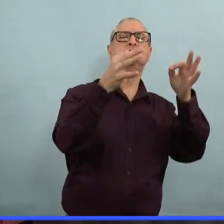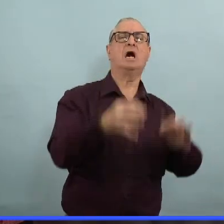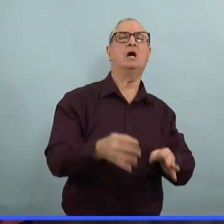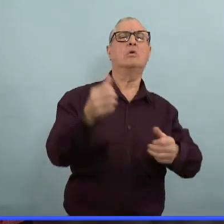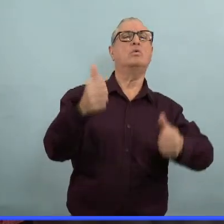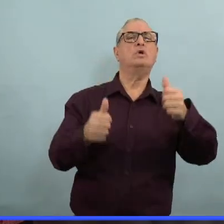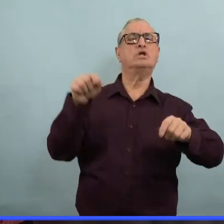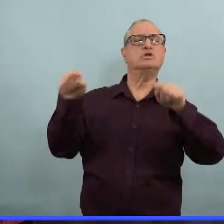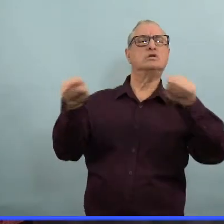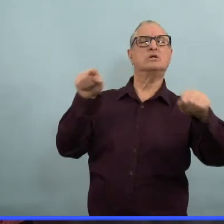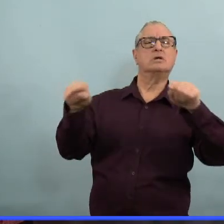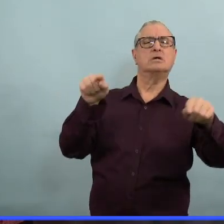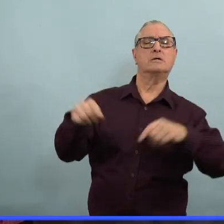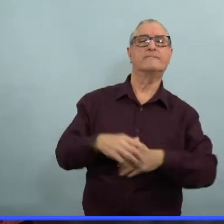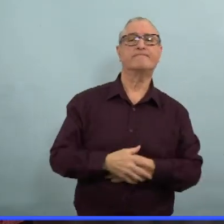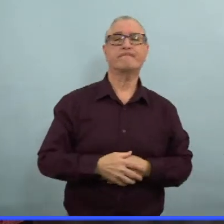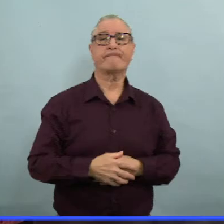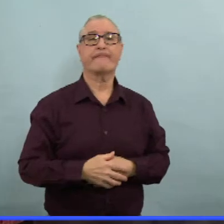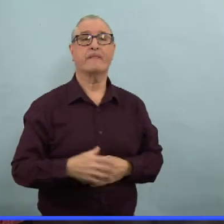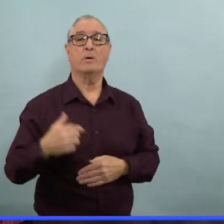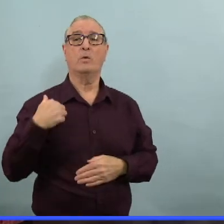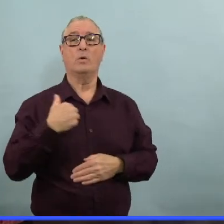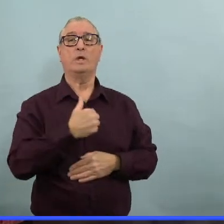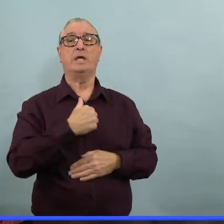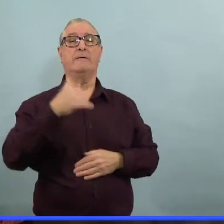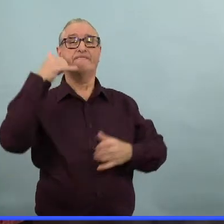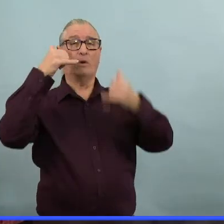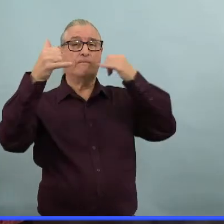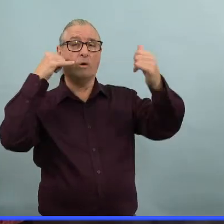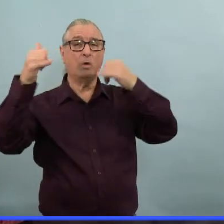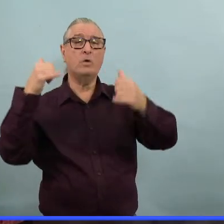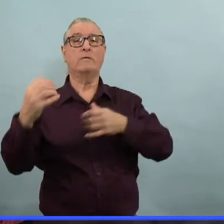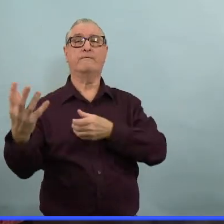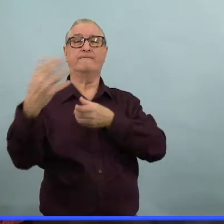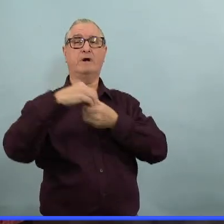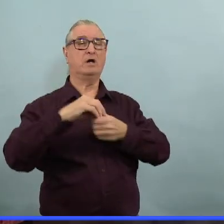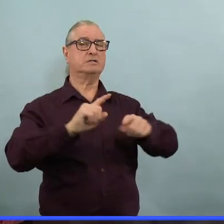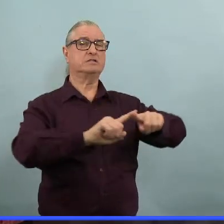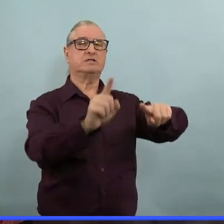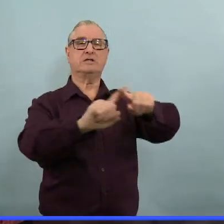three four weeks ago when we extended uh the orders then and we extended it another week